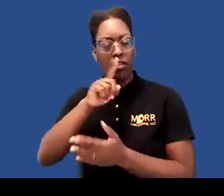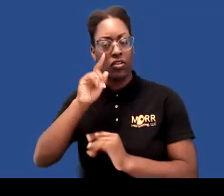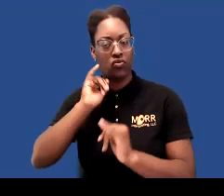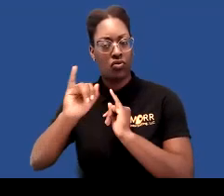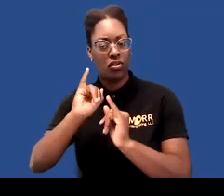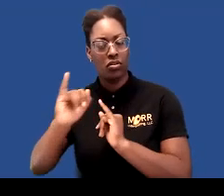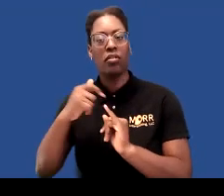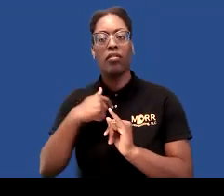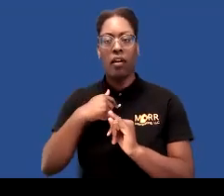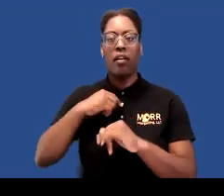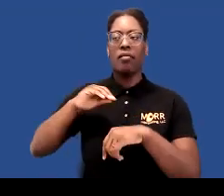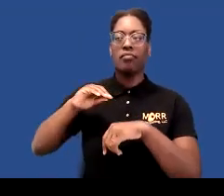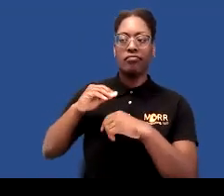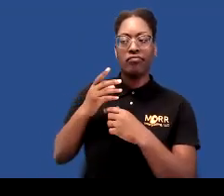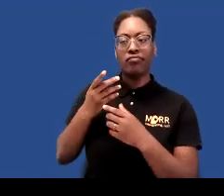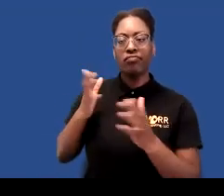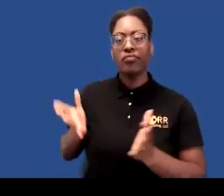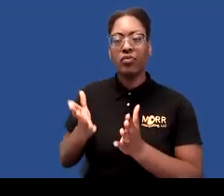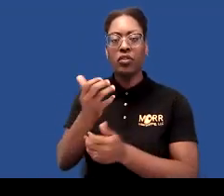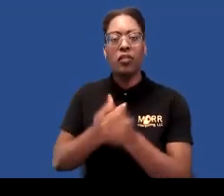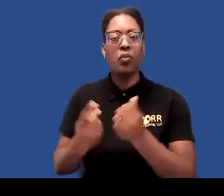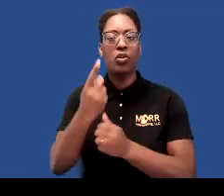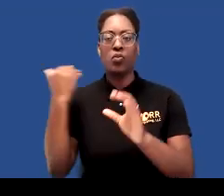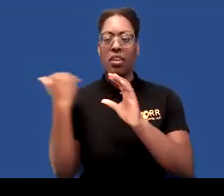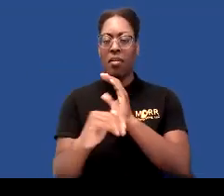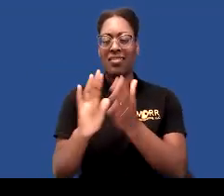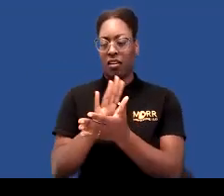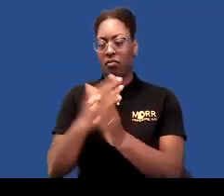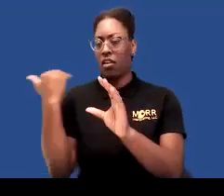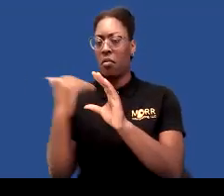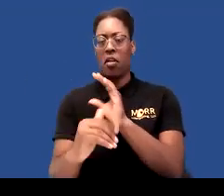"email a document to a writing center," to either an email address